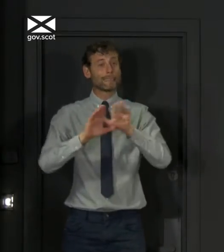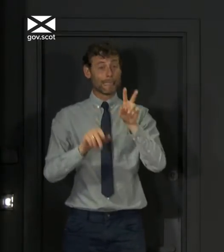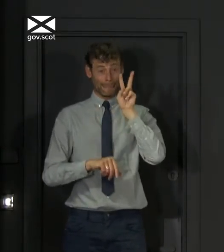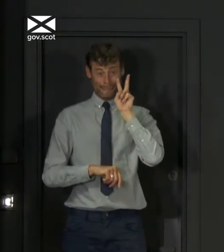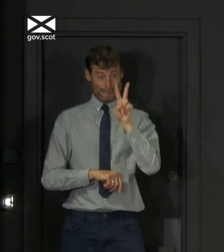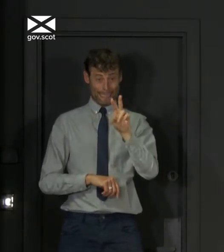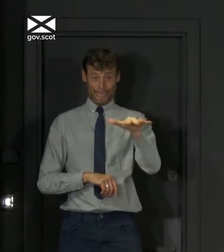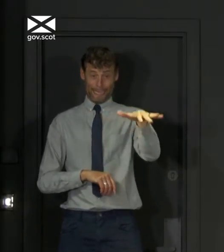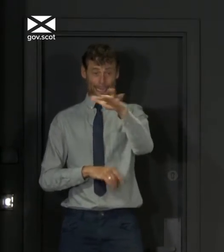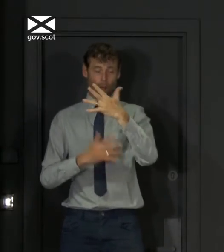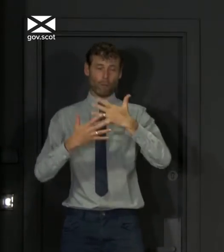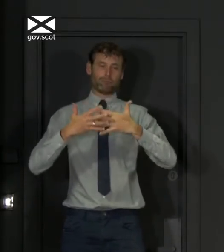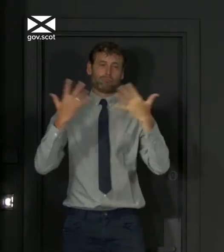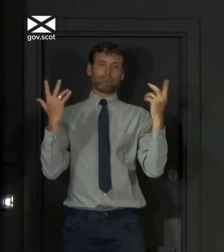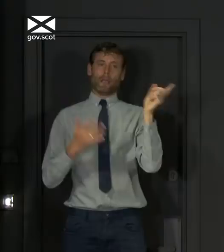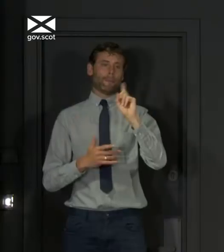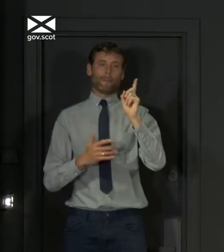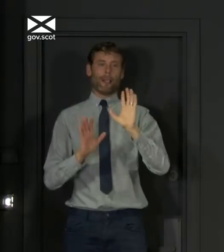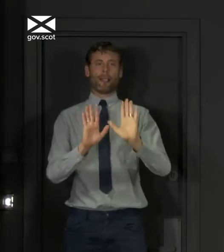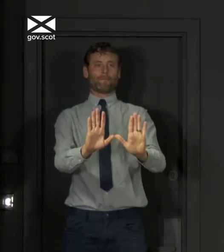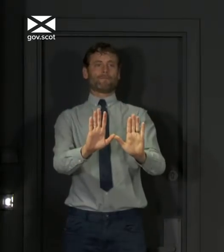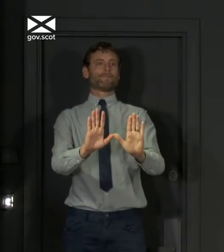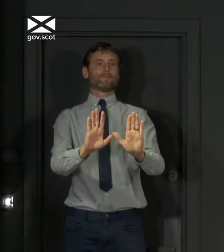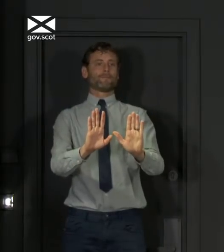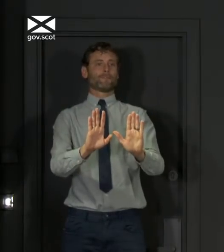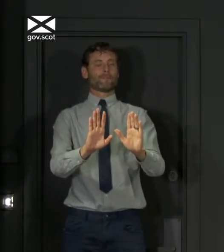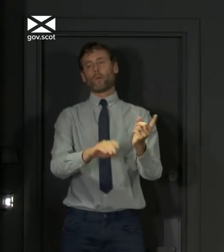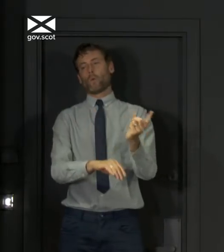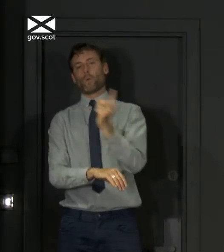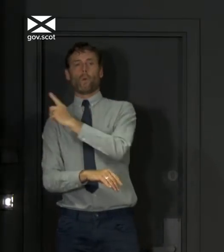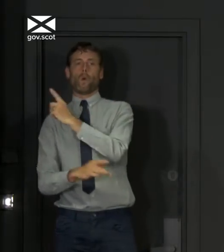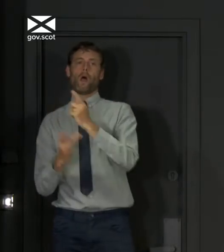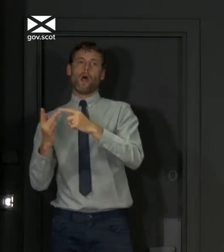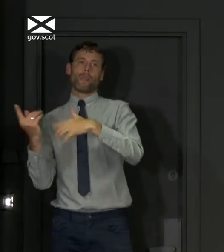If you find that the place you want to visit is busy, don't go there. Try to find somewhere